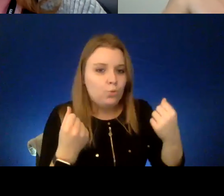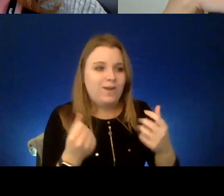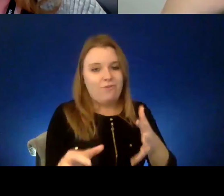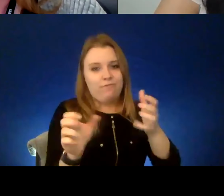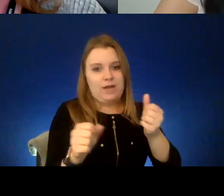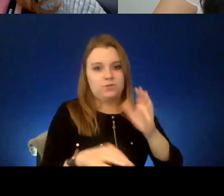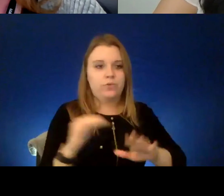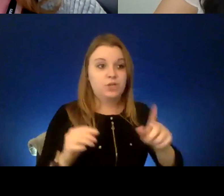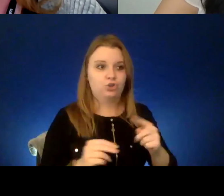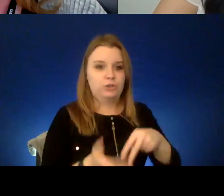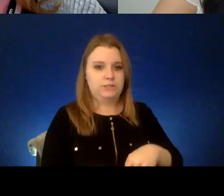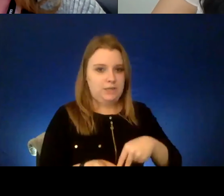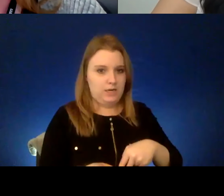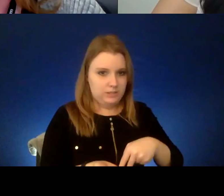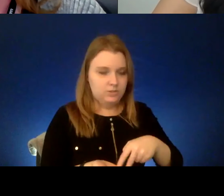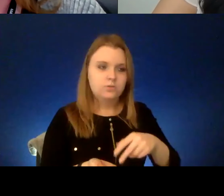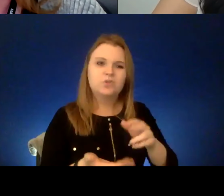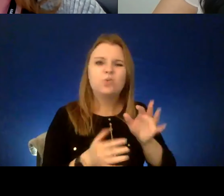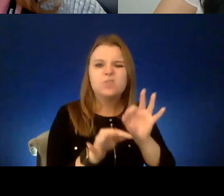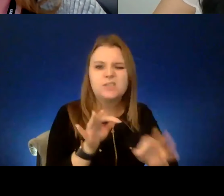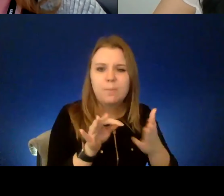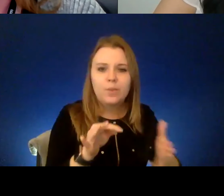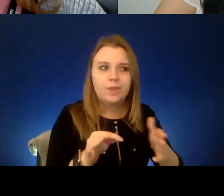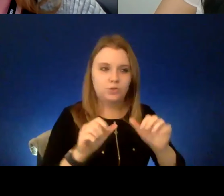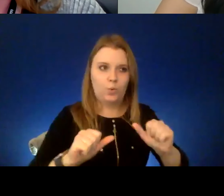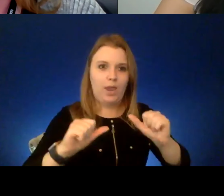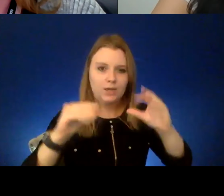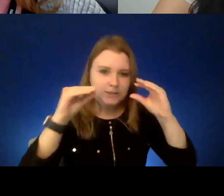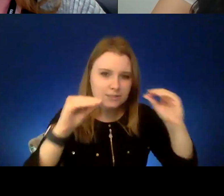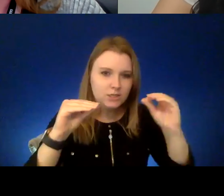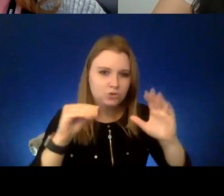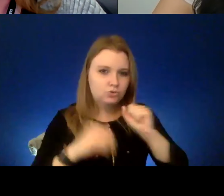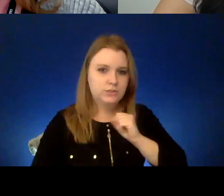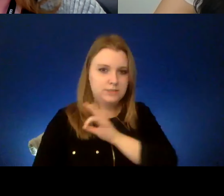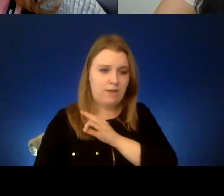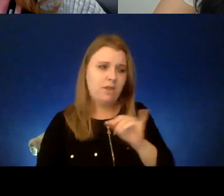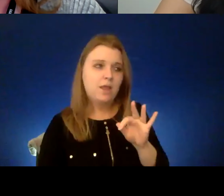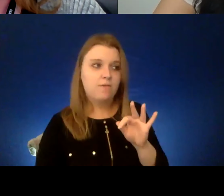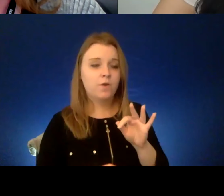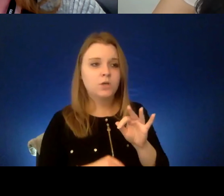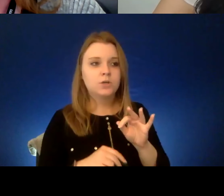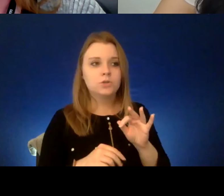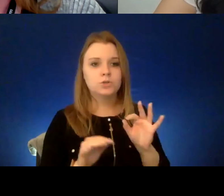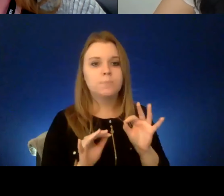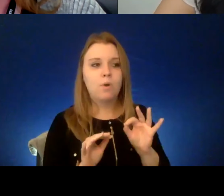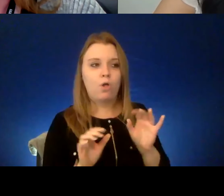So just really simple things that you can teach your staff too if there is a small emergency or they're just having trouble.